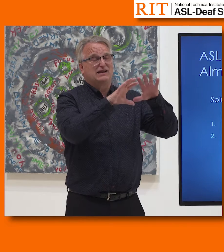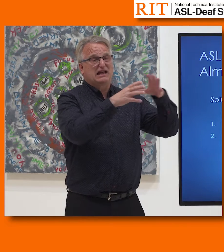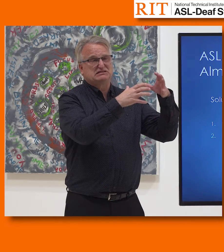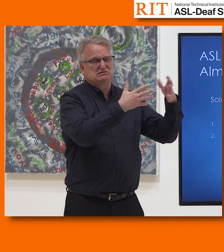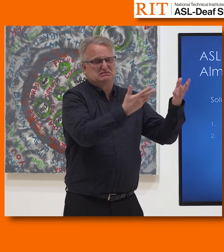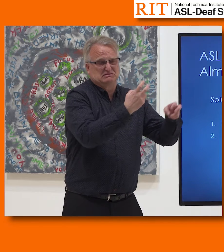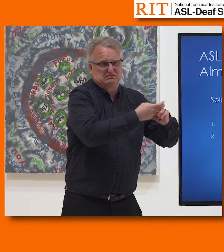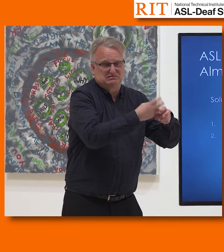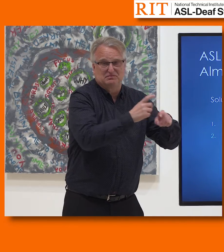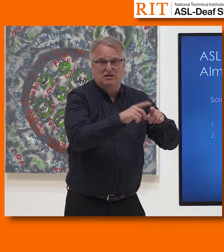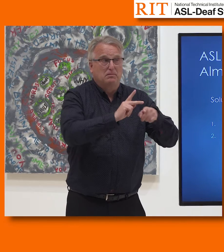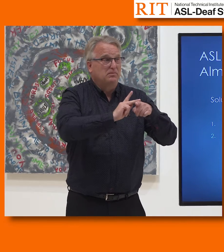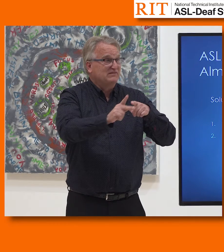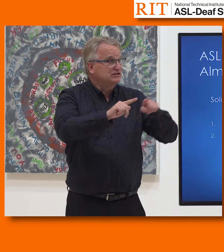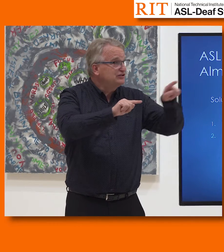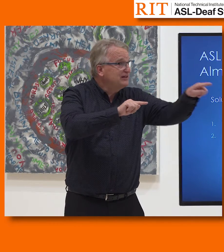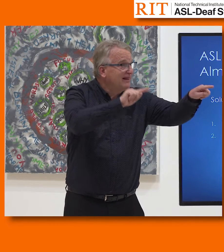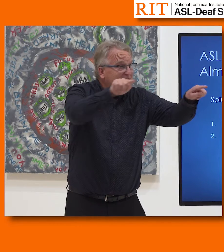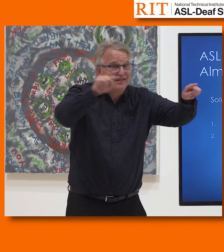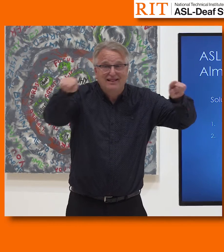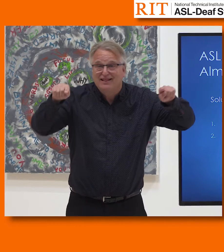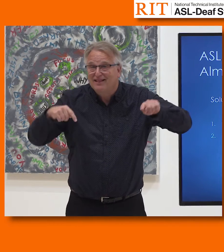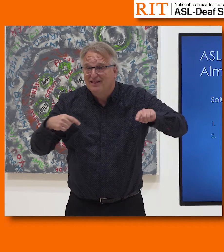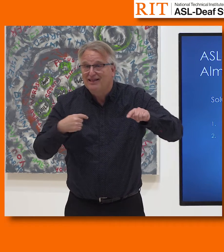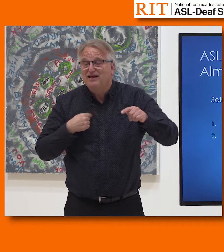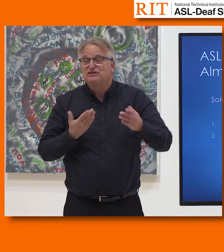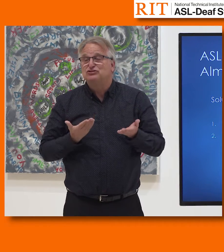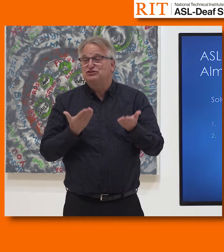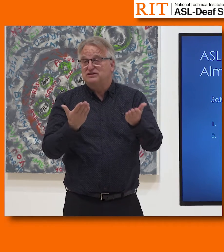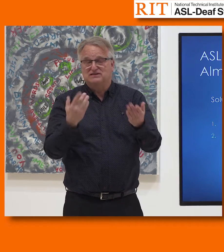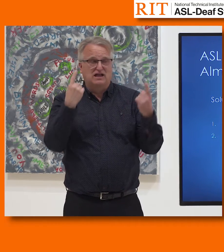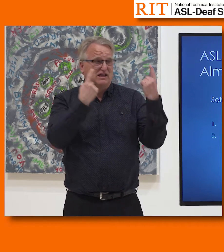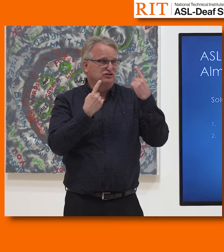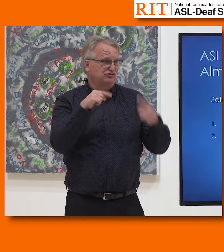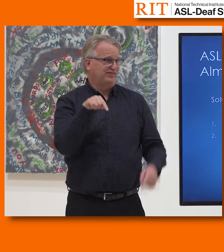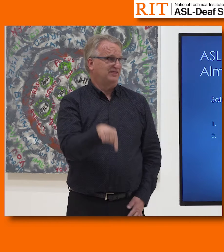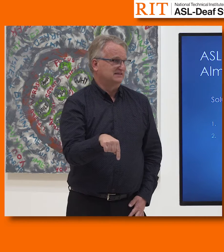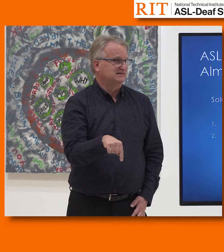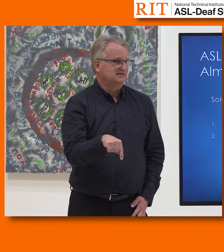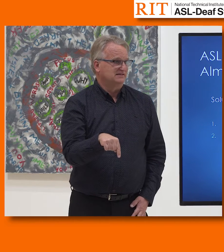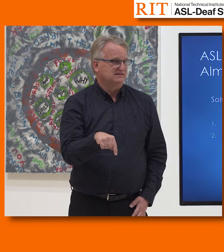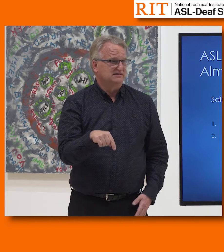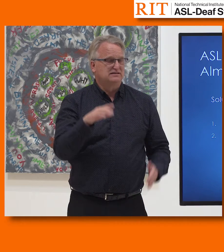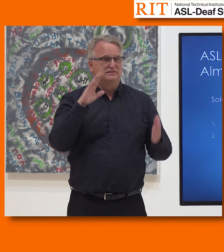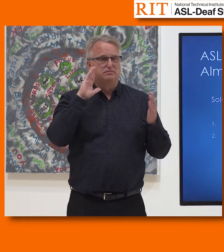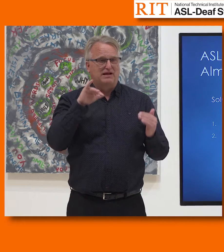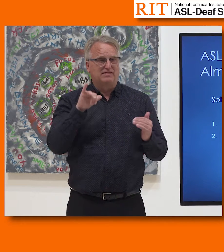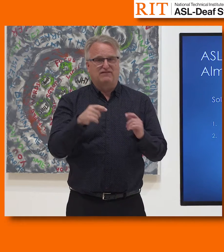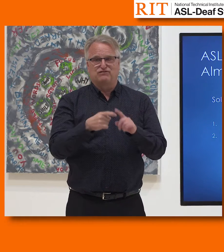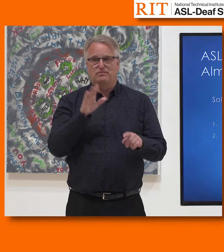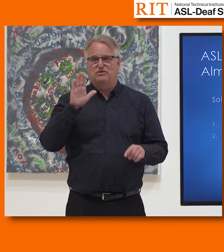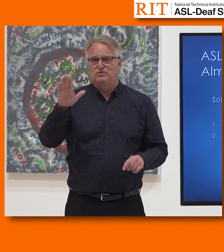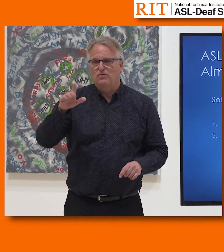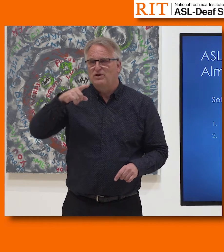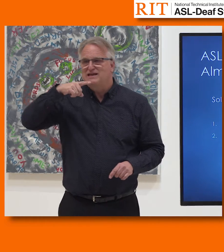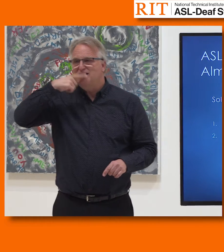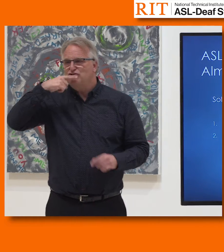In mainstream classes, it may be a little more difficult, but for some of you who are professionals, academics,